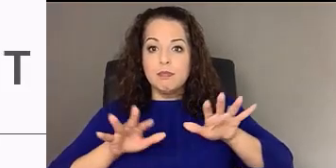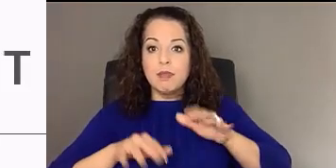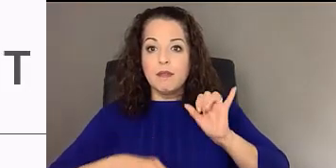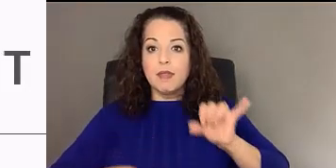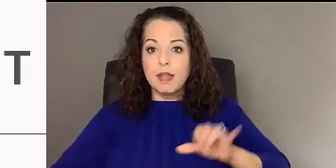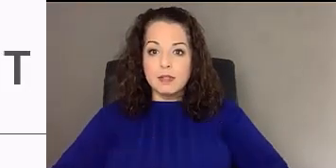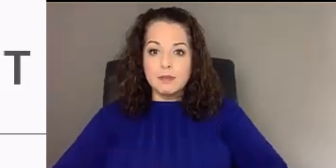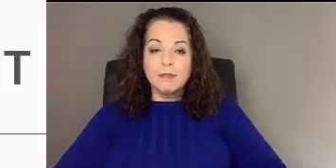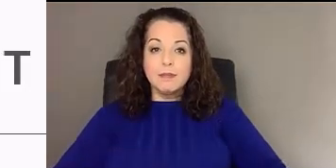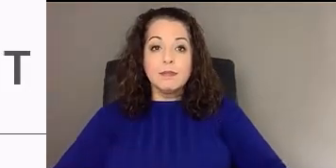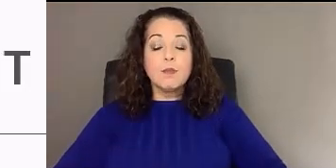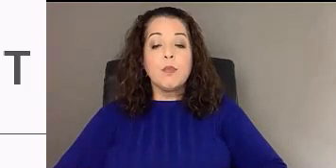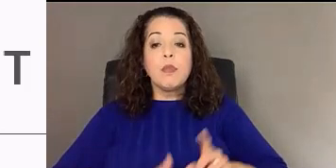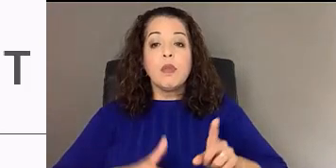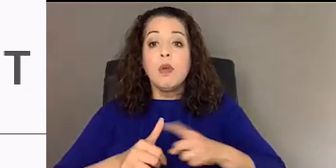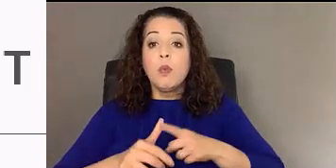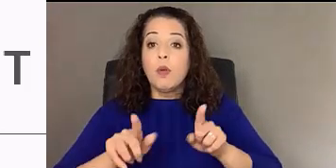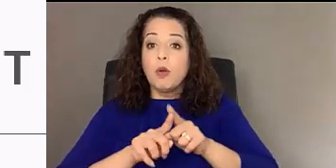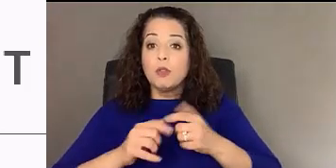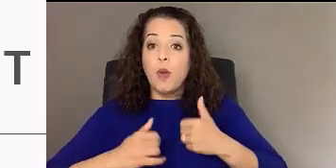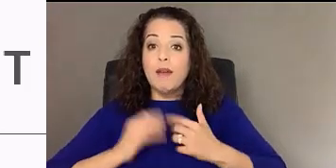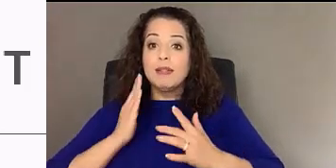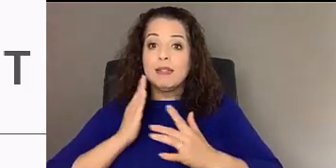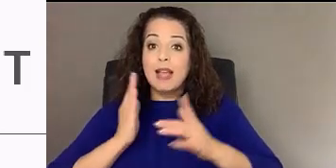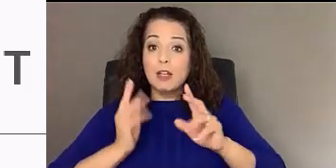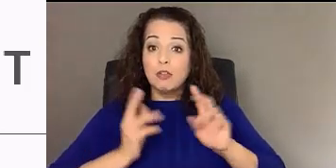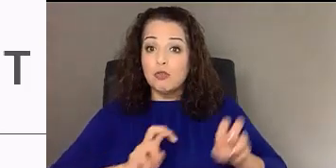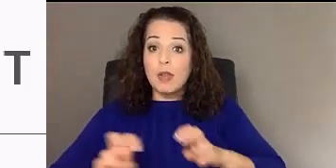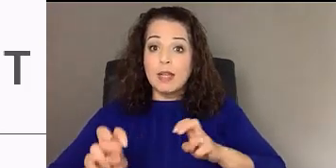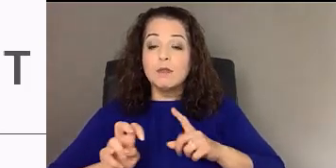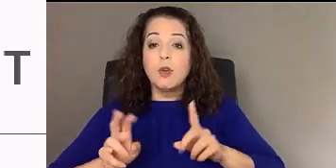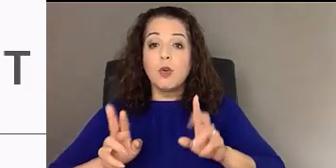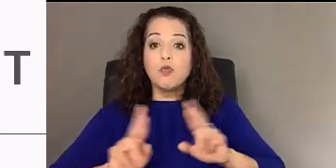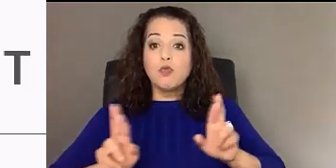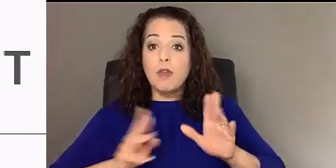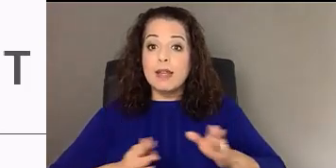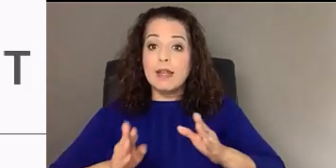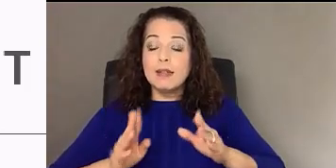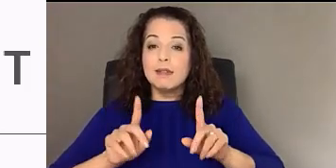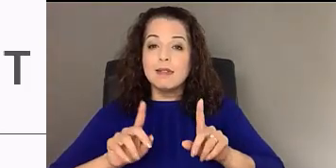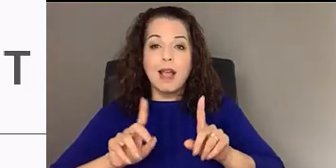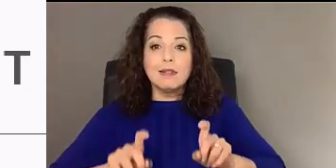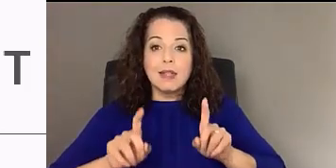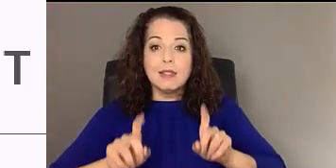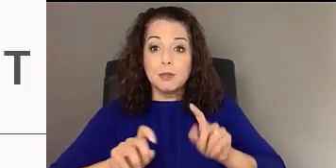We also have a tech transfer readiness assessment tool that is available not only on our website,